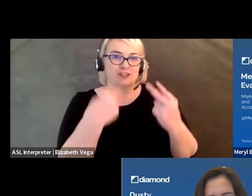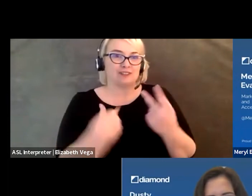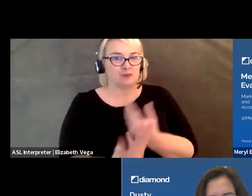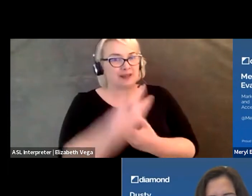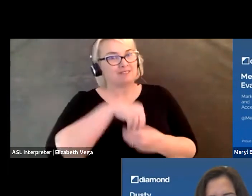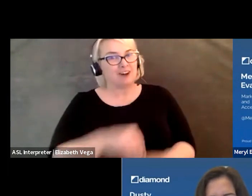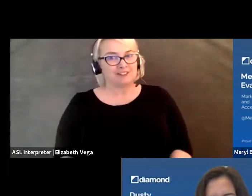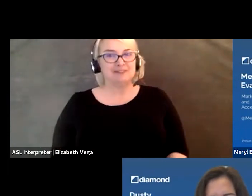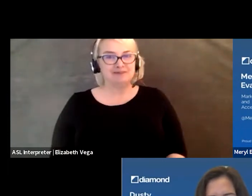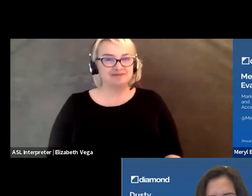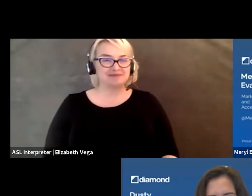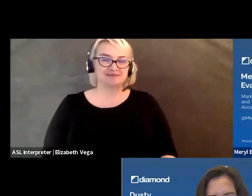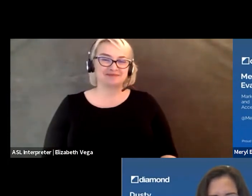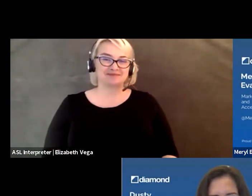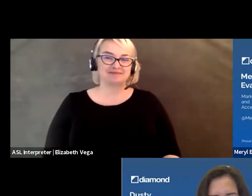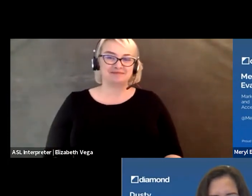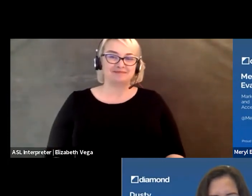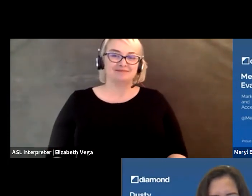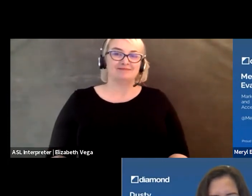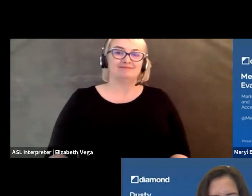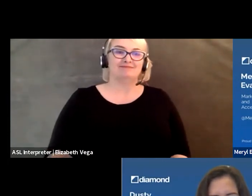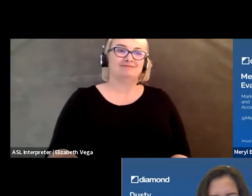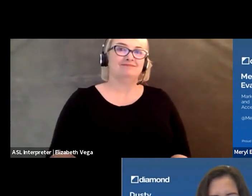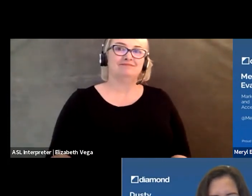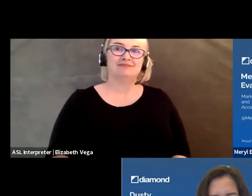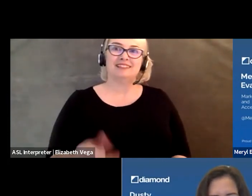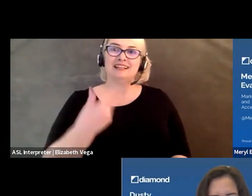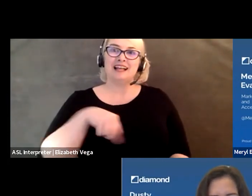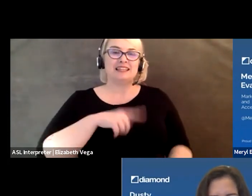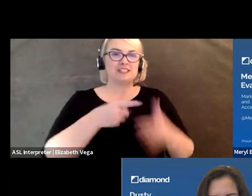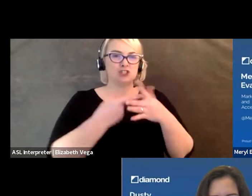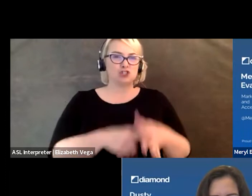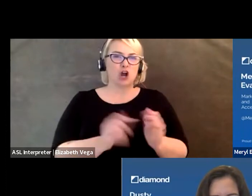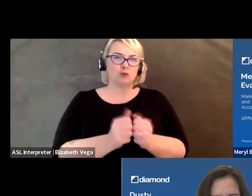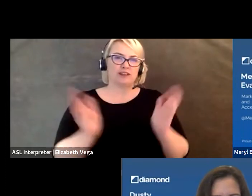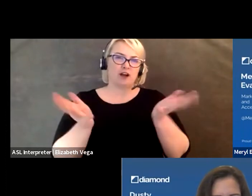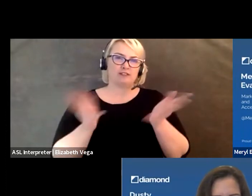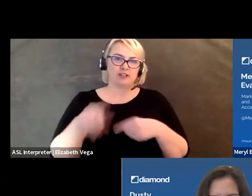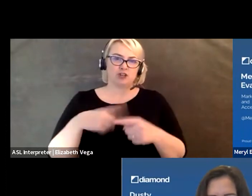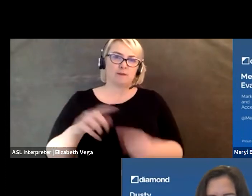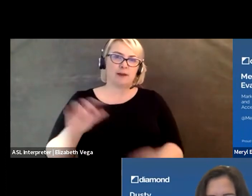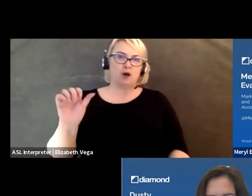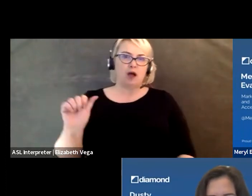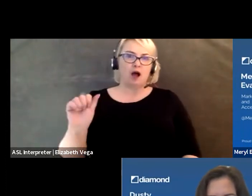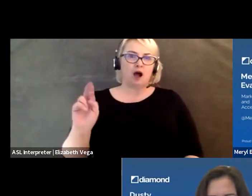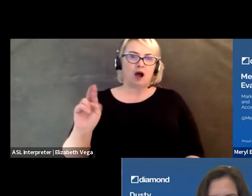That said, let's start with a conversation about ARIA. So o I don't think anybody in the accessibility space was